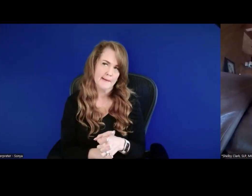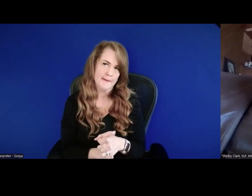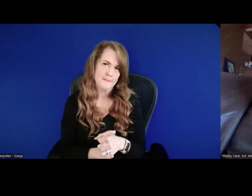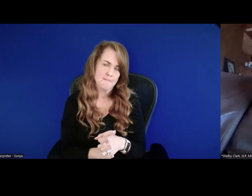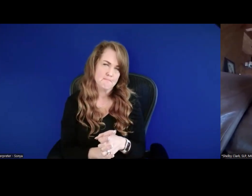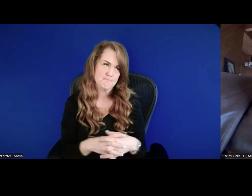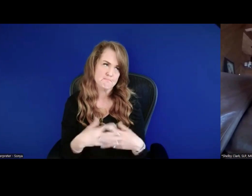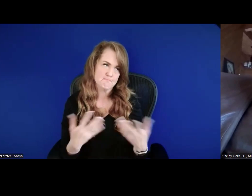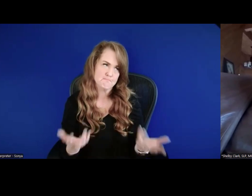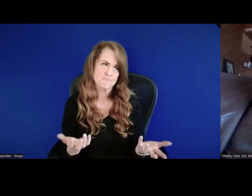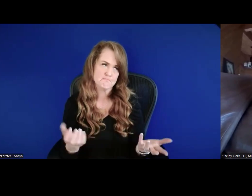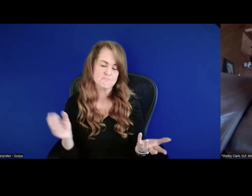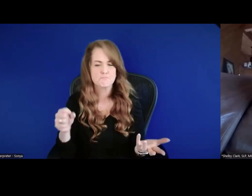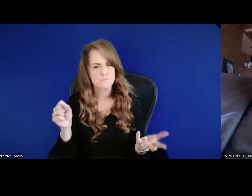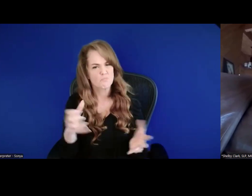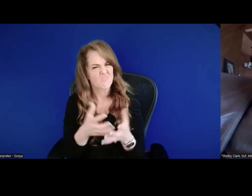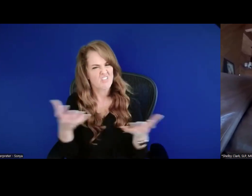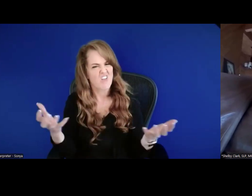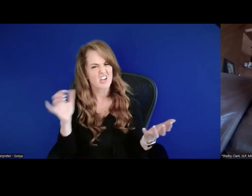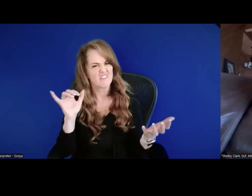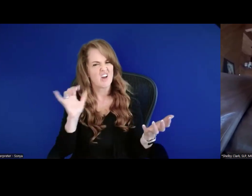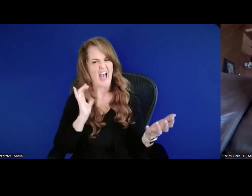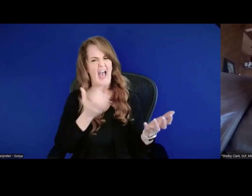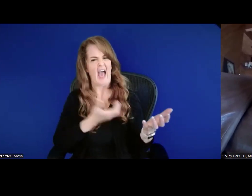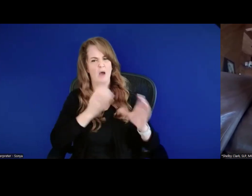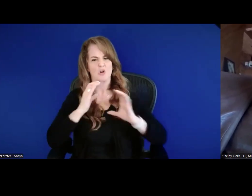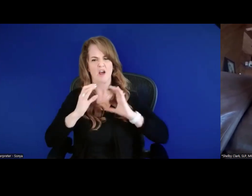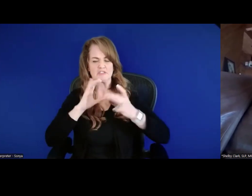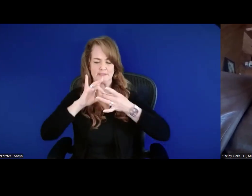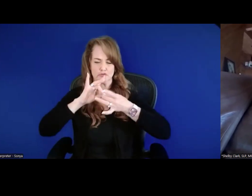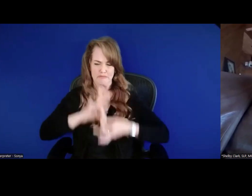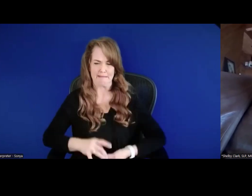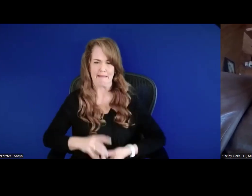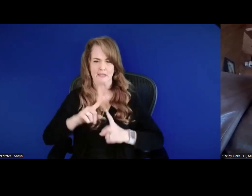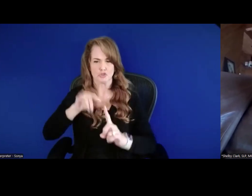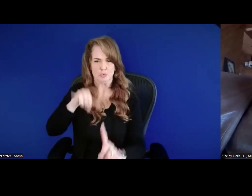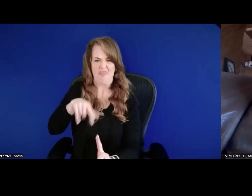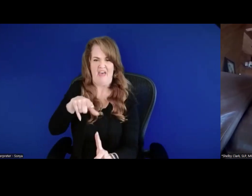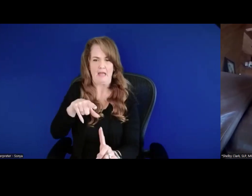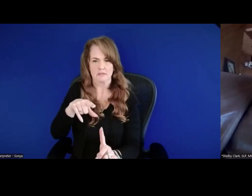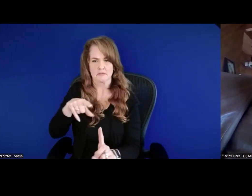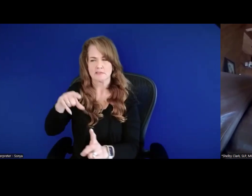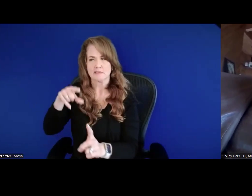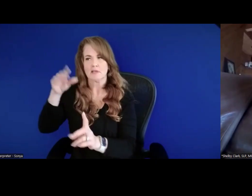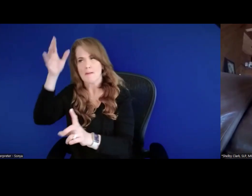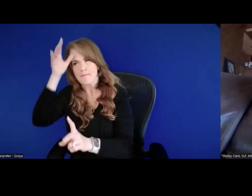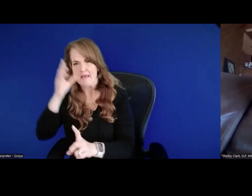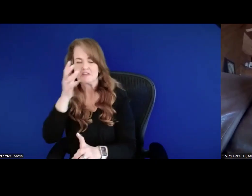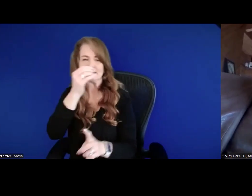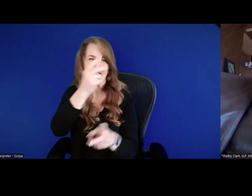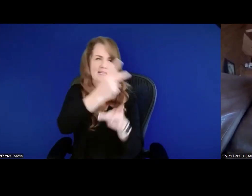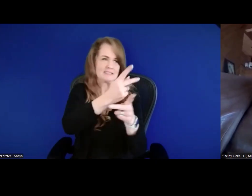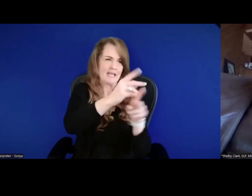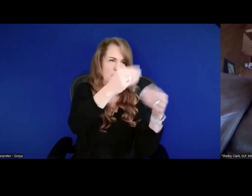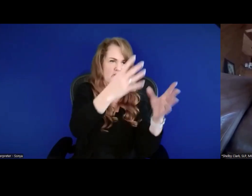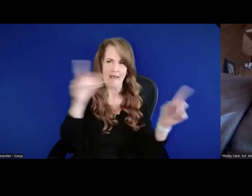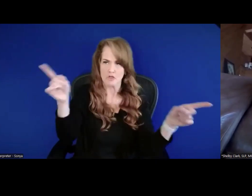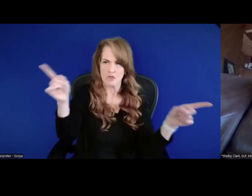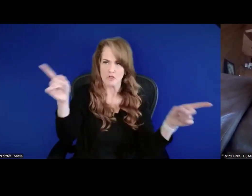But yeah, a lot of it was, a lot of our conversation was about the relationship between parents and daycare providers and making